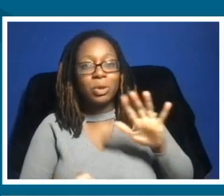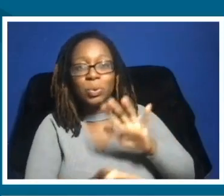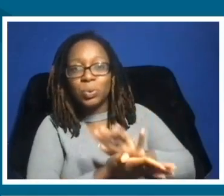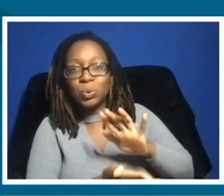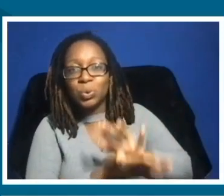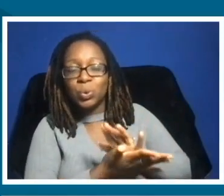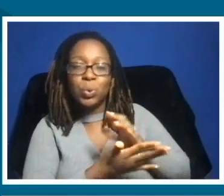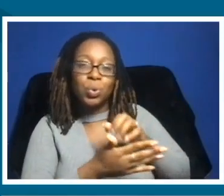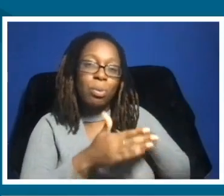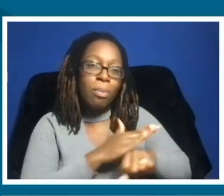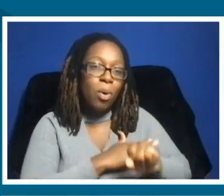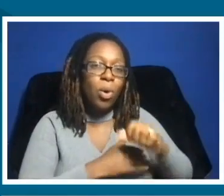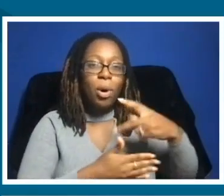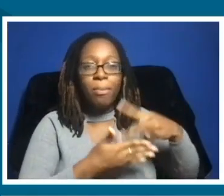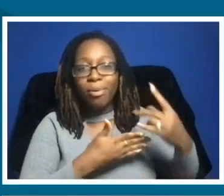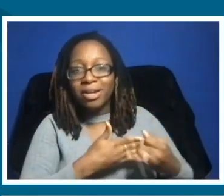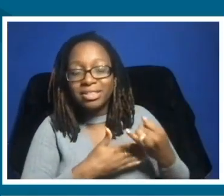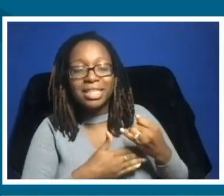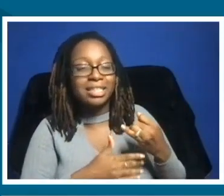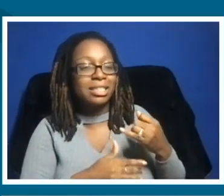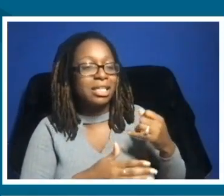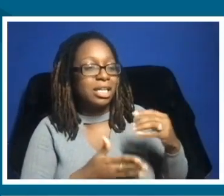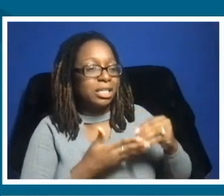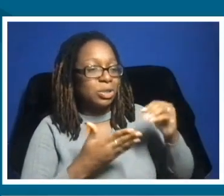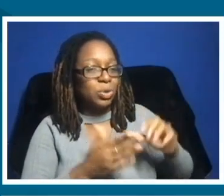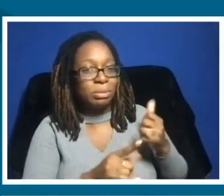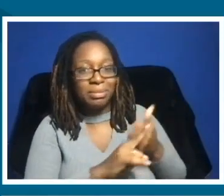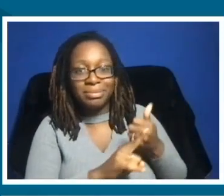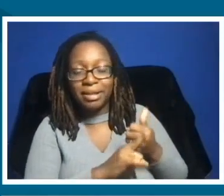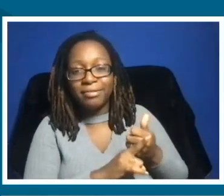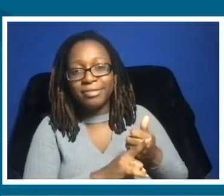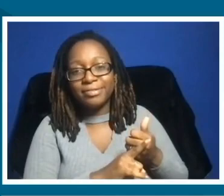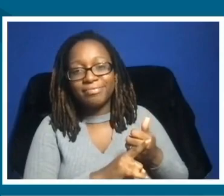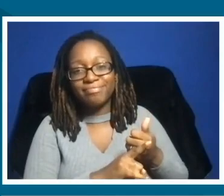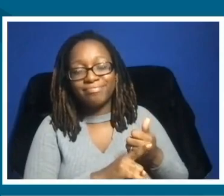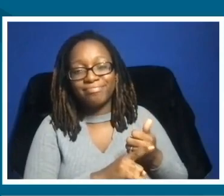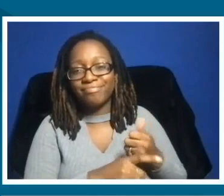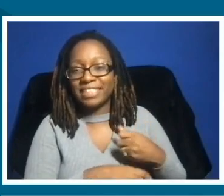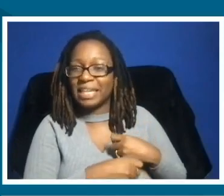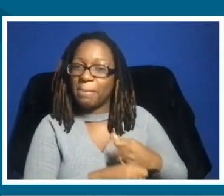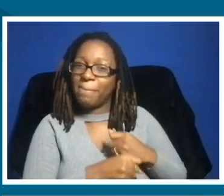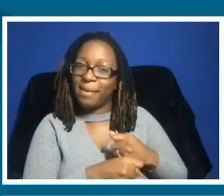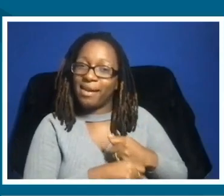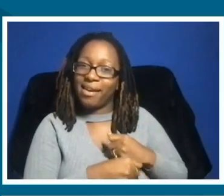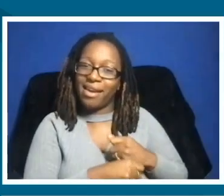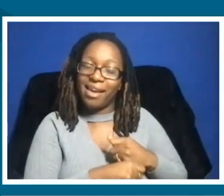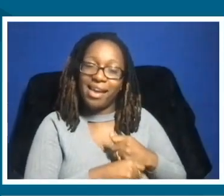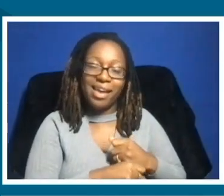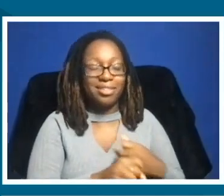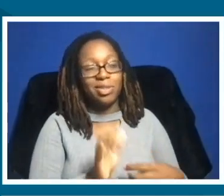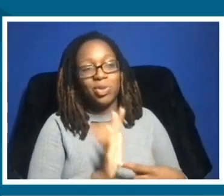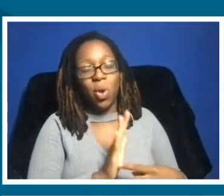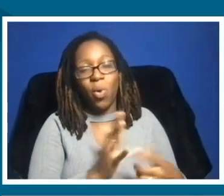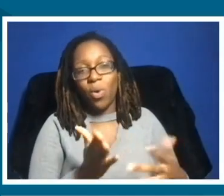where the students are essentially making products to show what they have